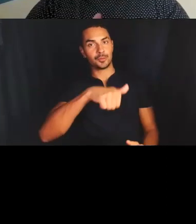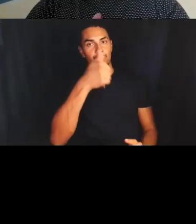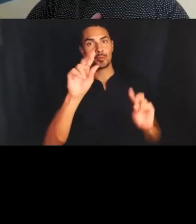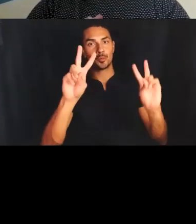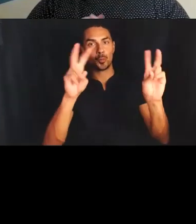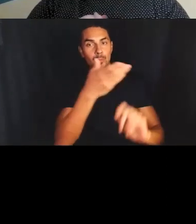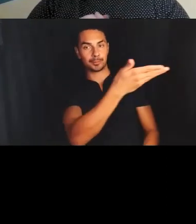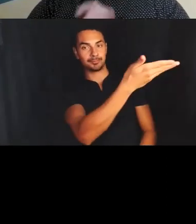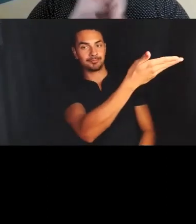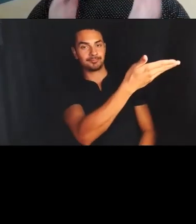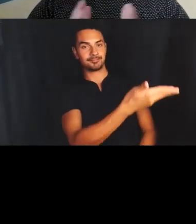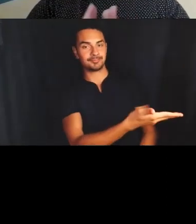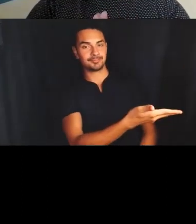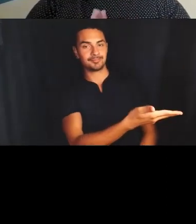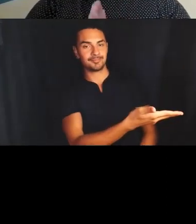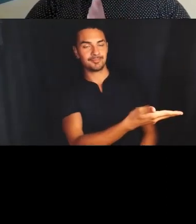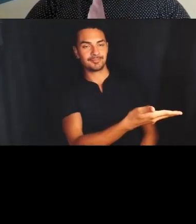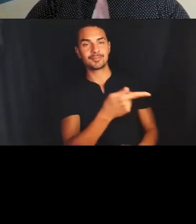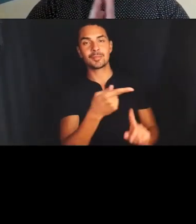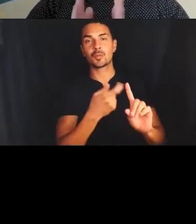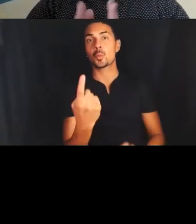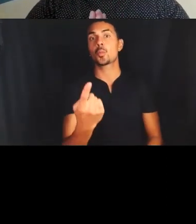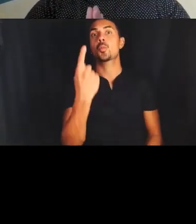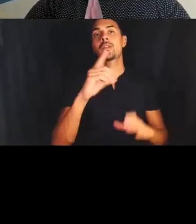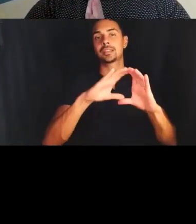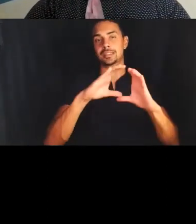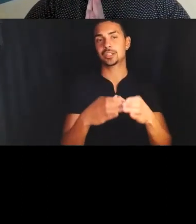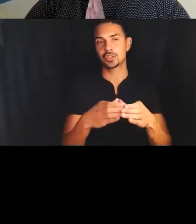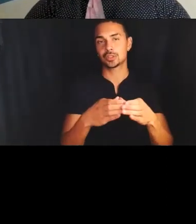from one of the sessions from a community member.